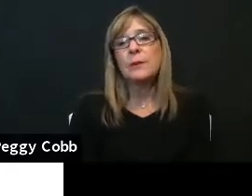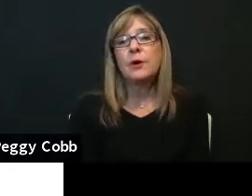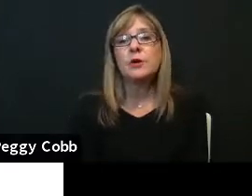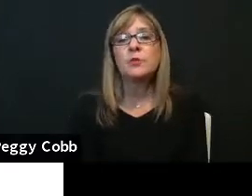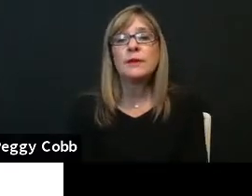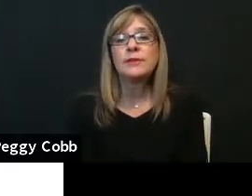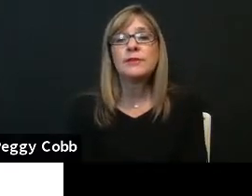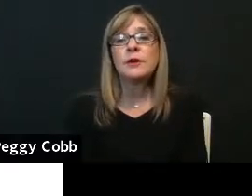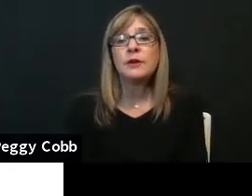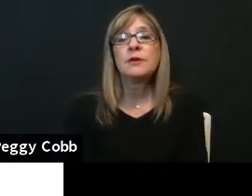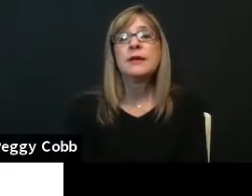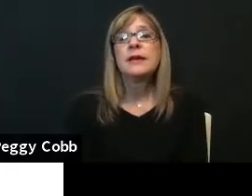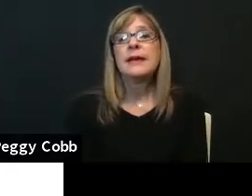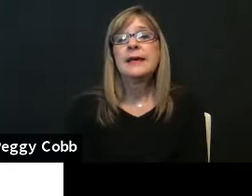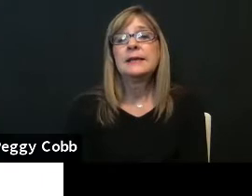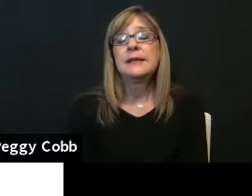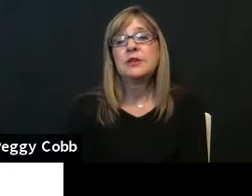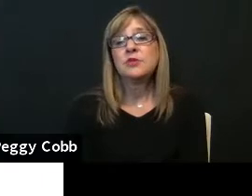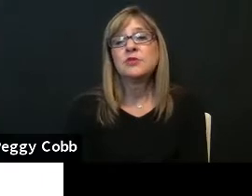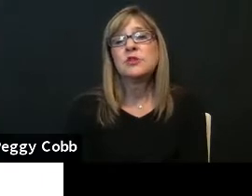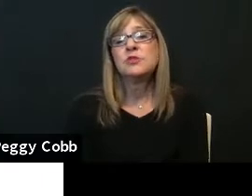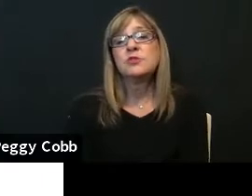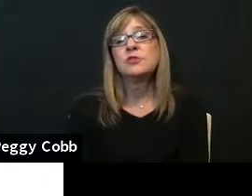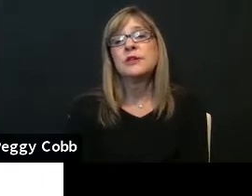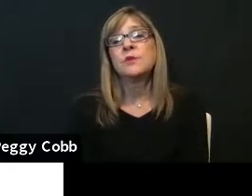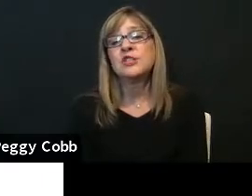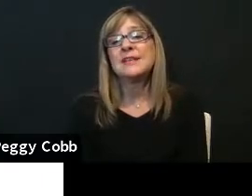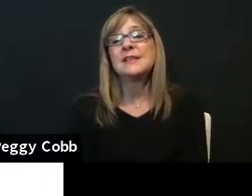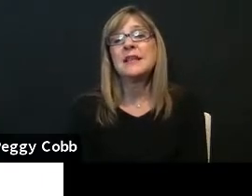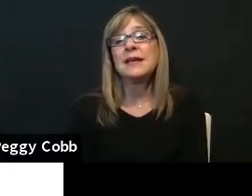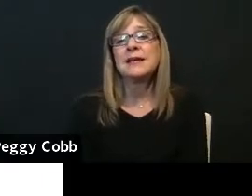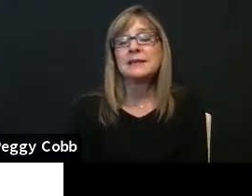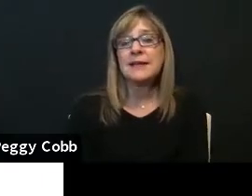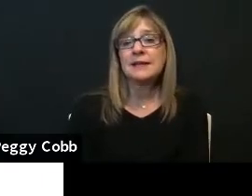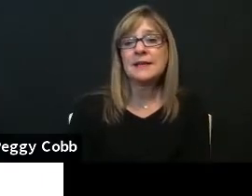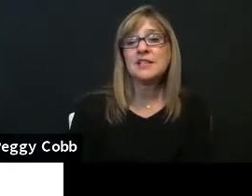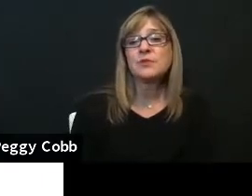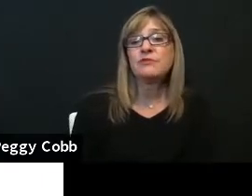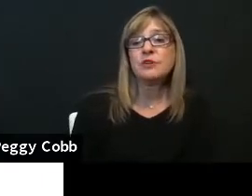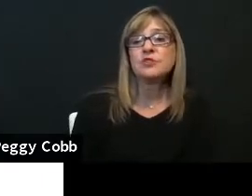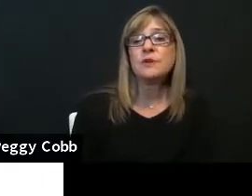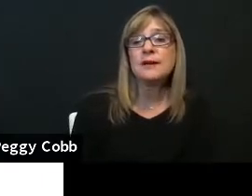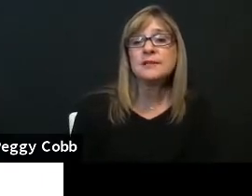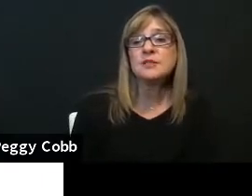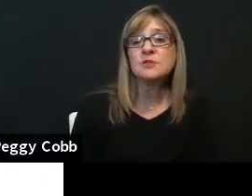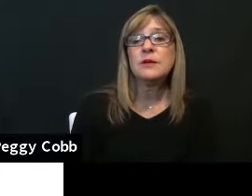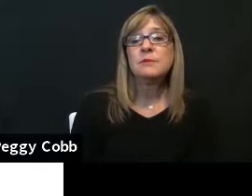we partner with her and in the new school year when she has a client that client is referred to us to